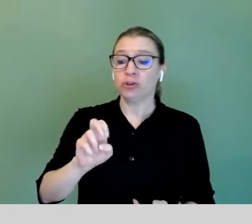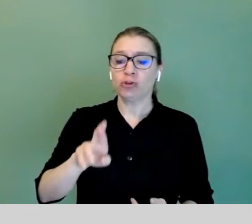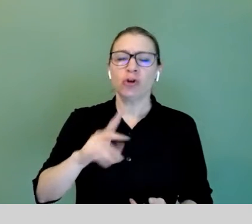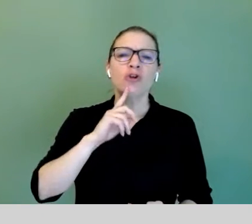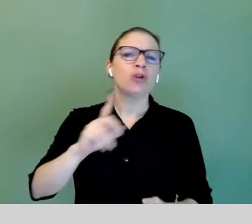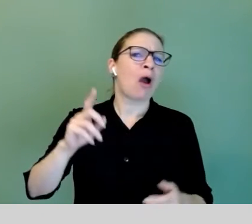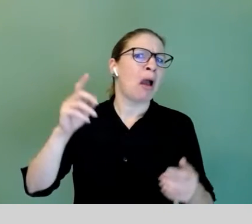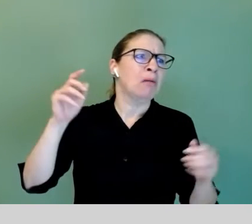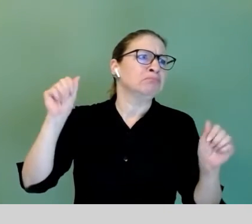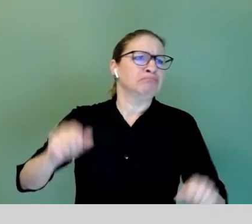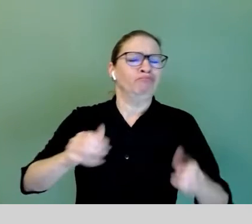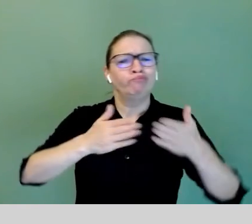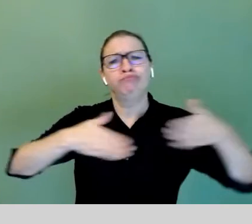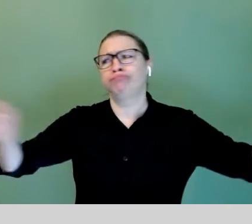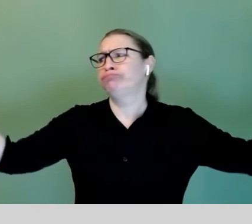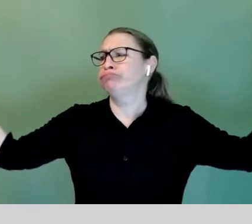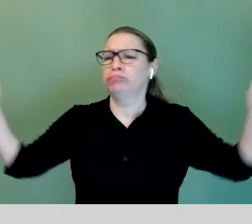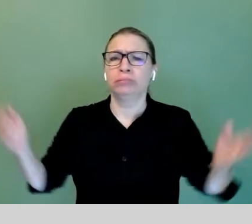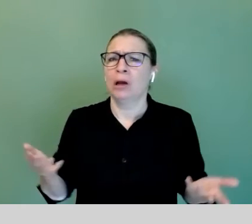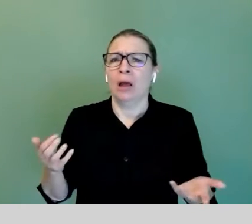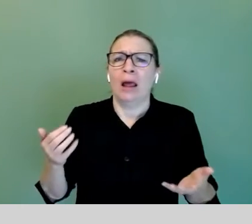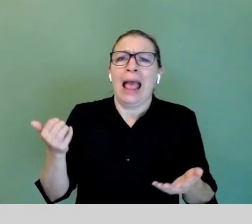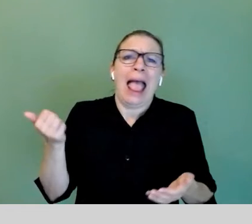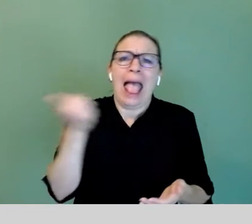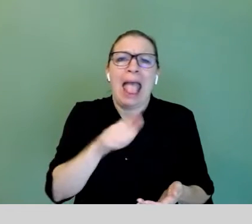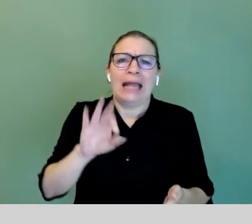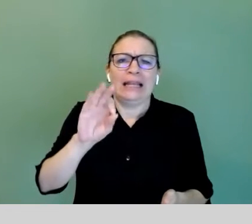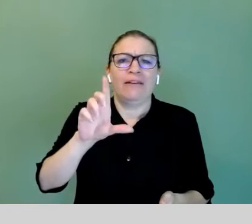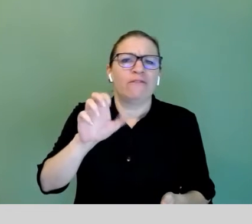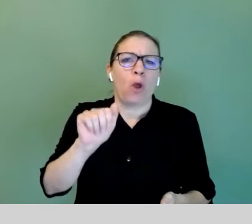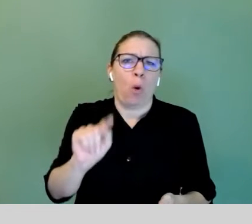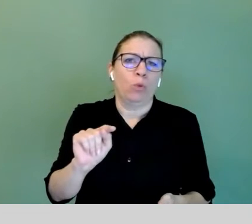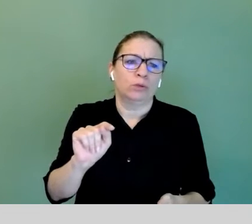and that means that you can convert every float,